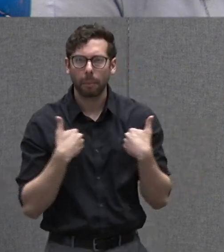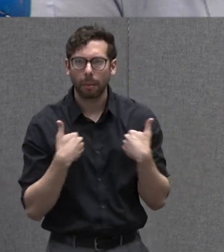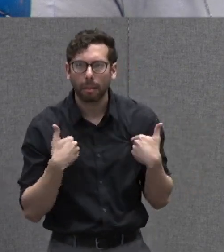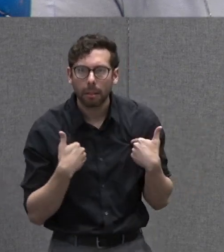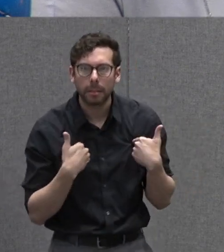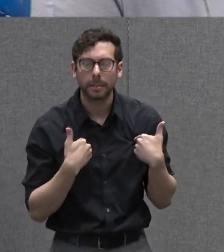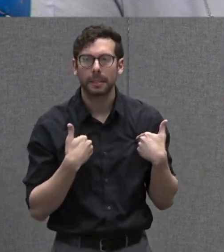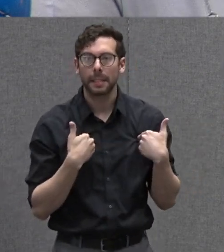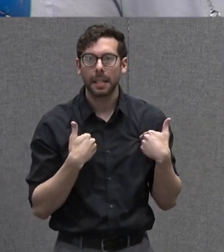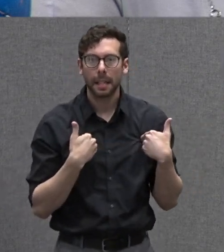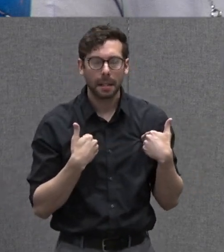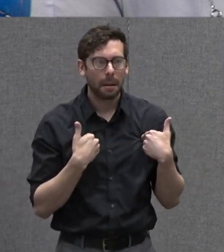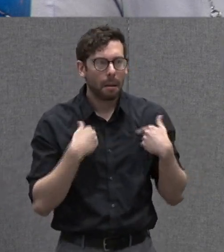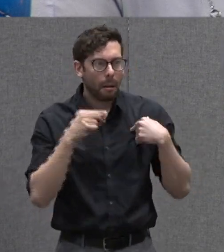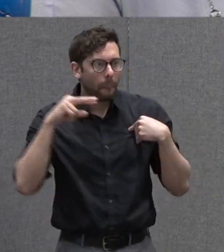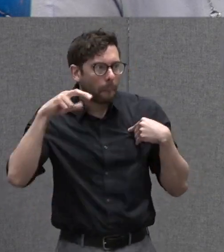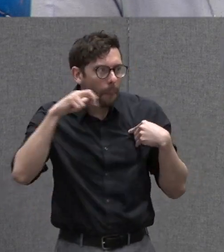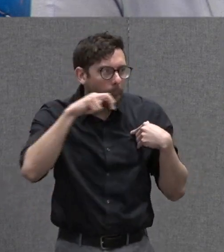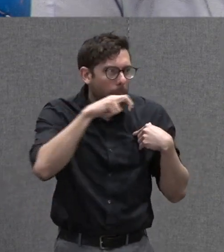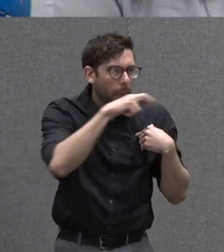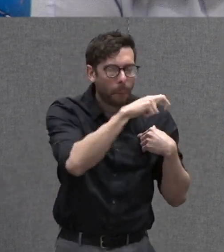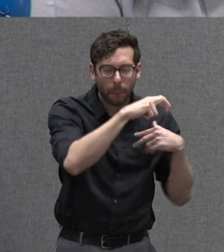as they get roots into the ground.